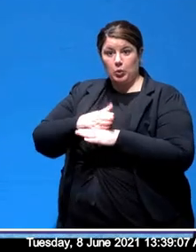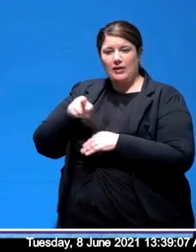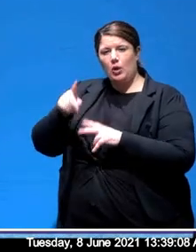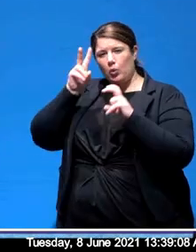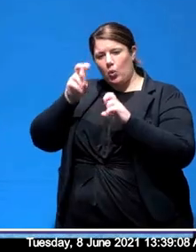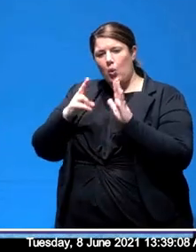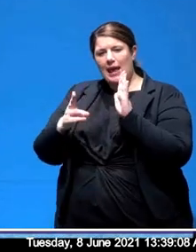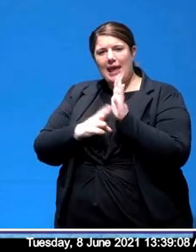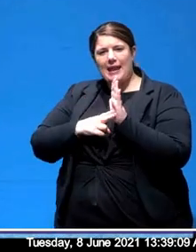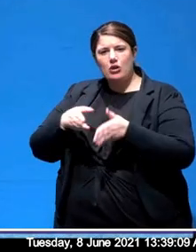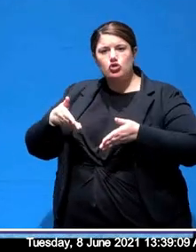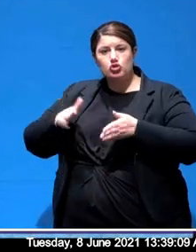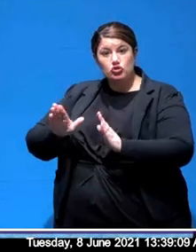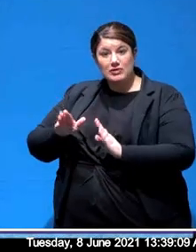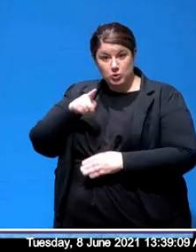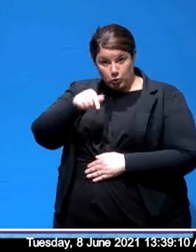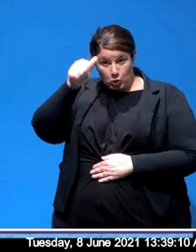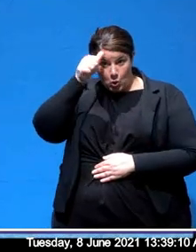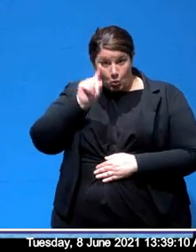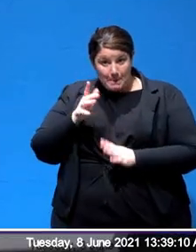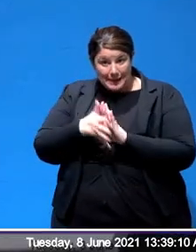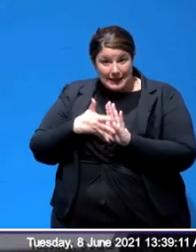You are aware of the house I'm talking about when I say N Street? Yes, I am.